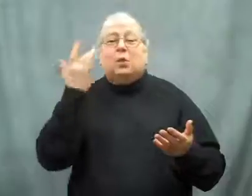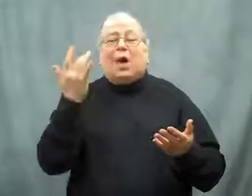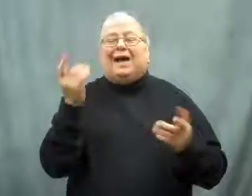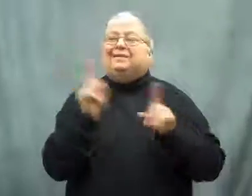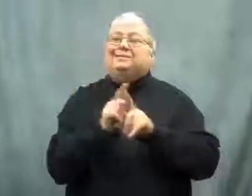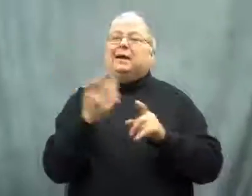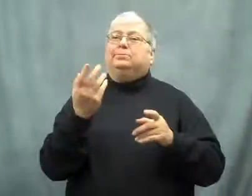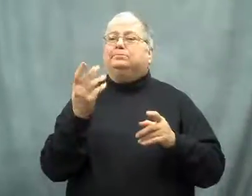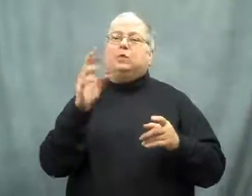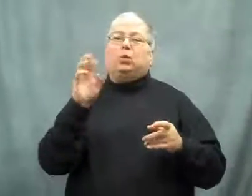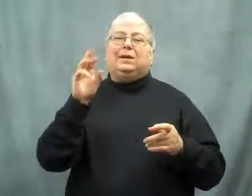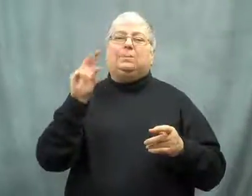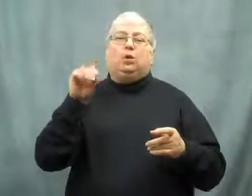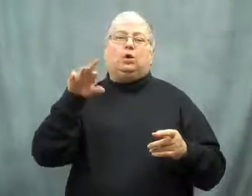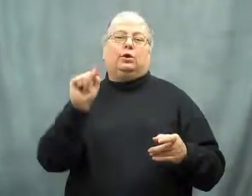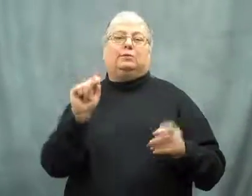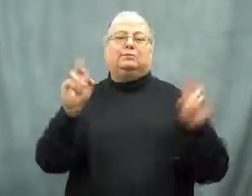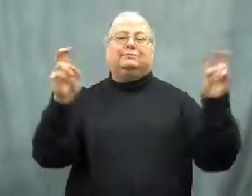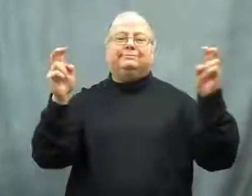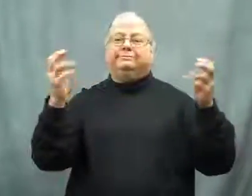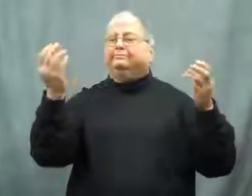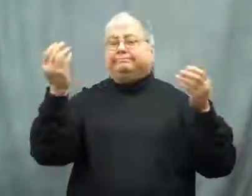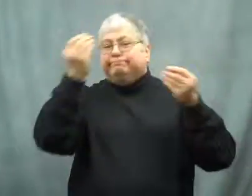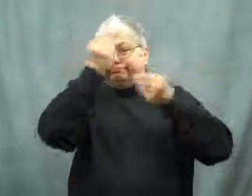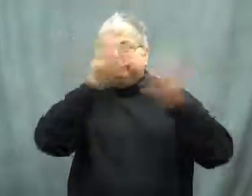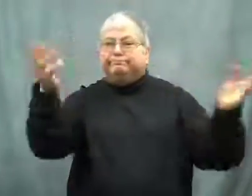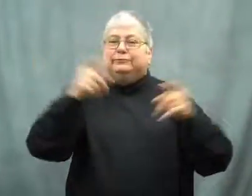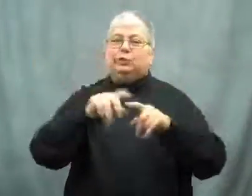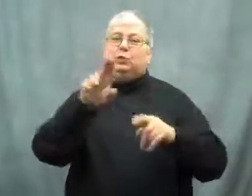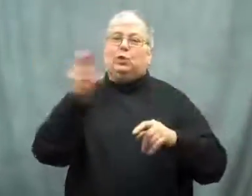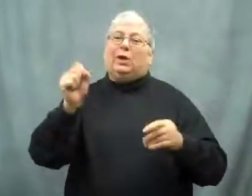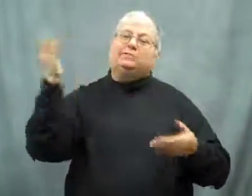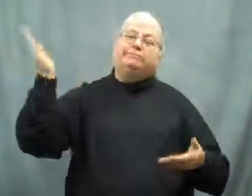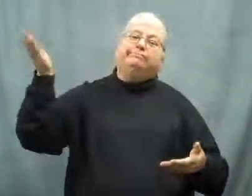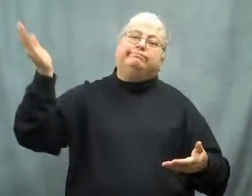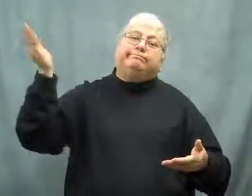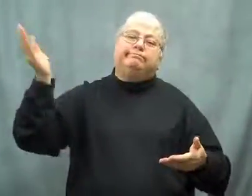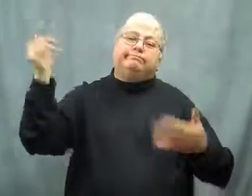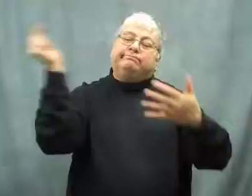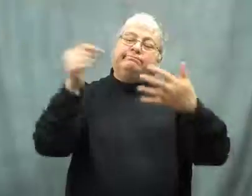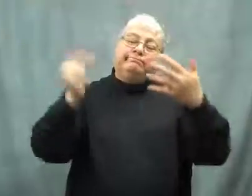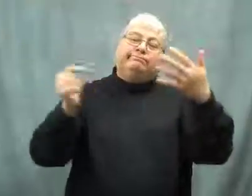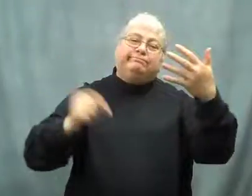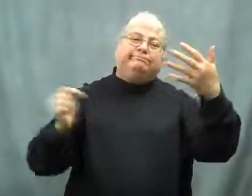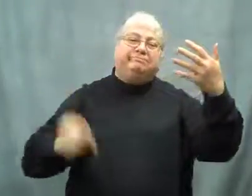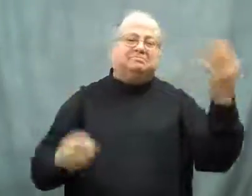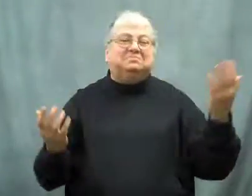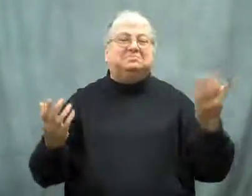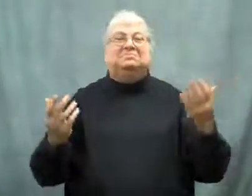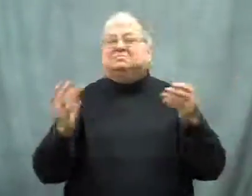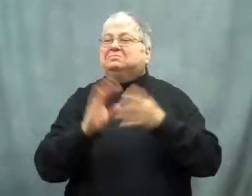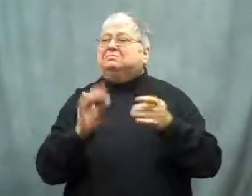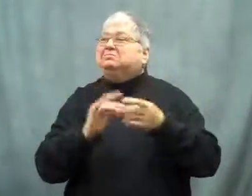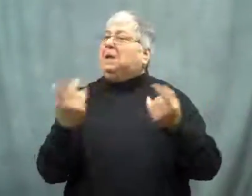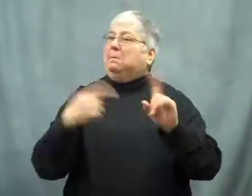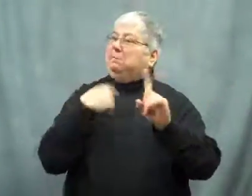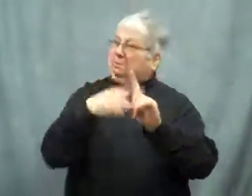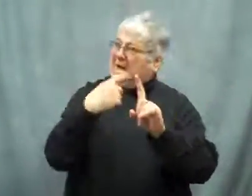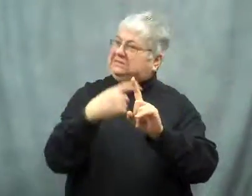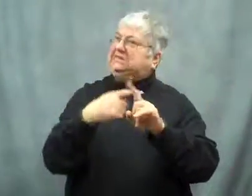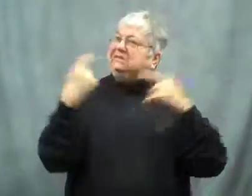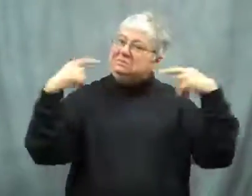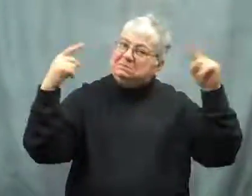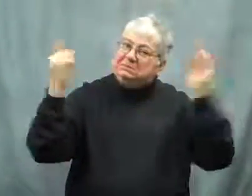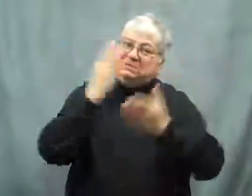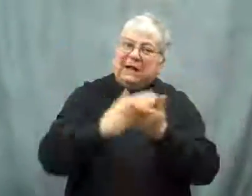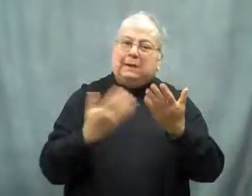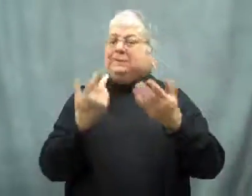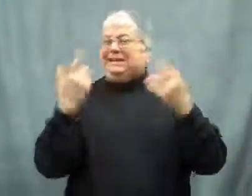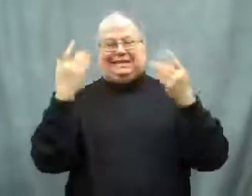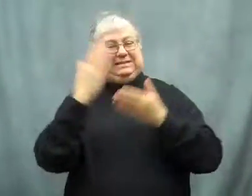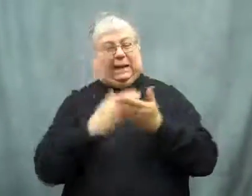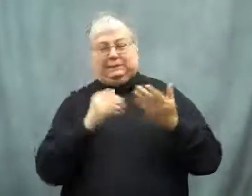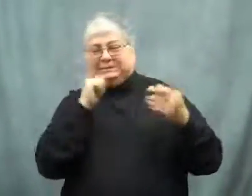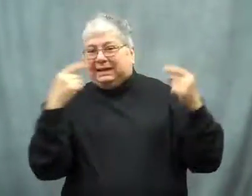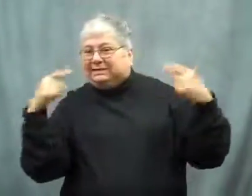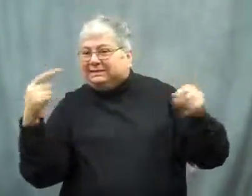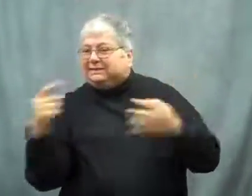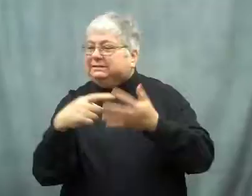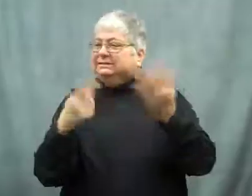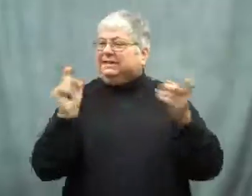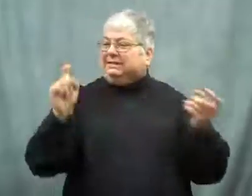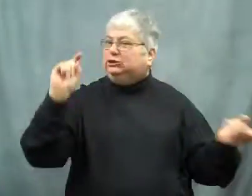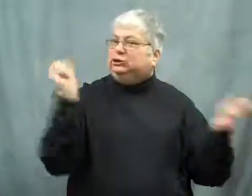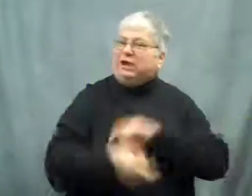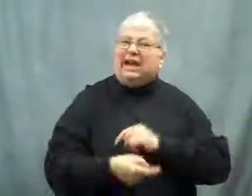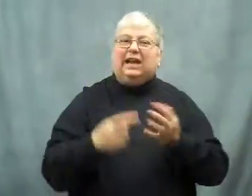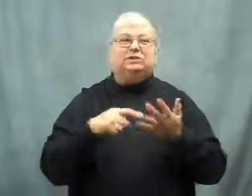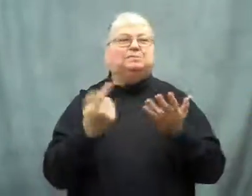It's like a report to the American people.